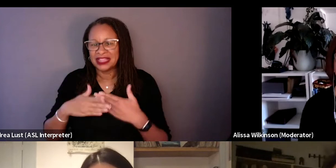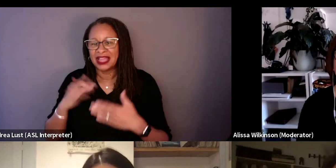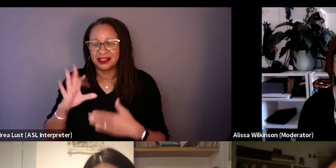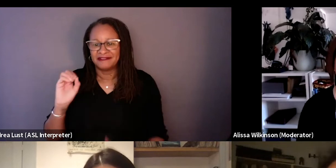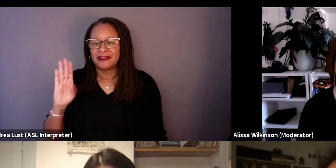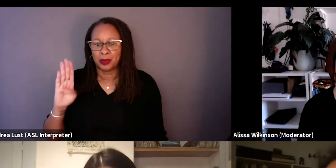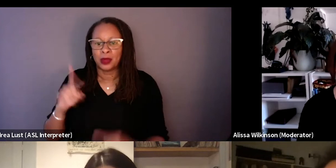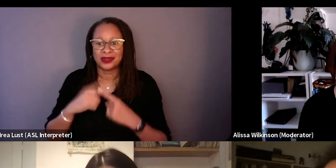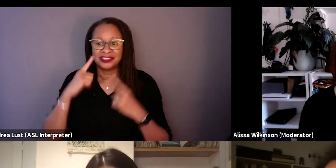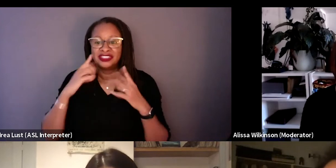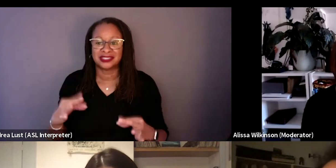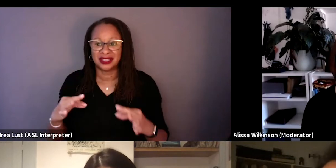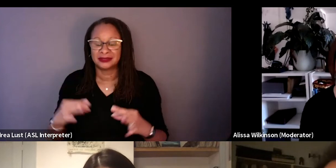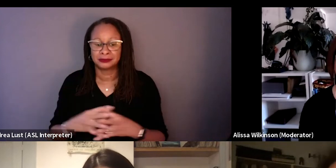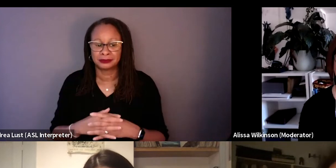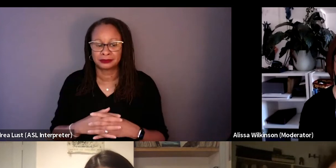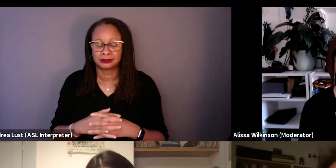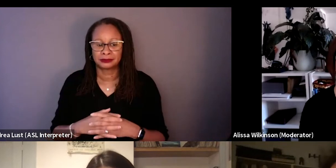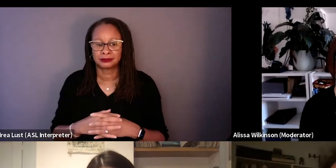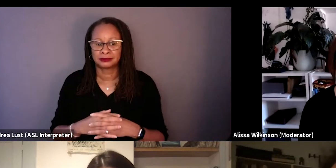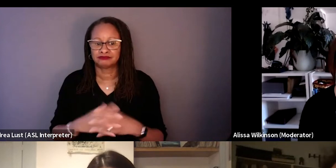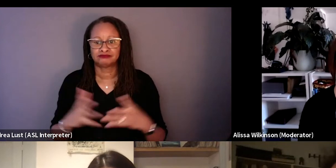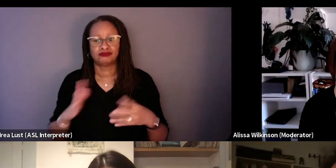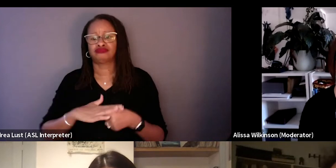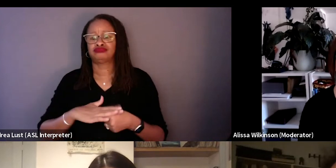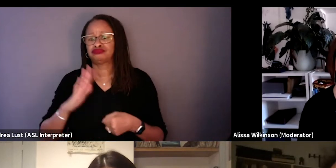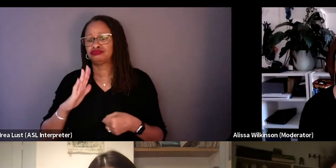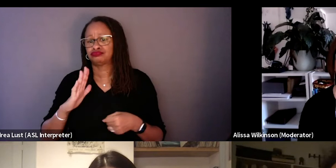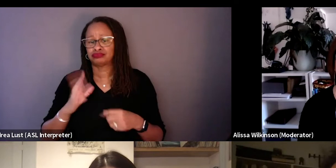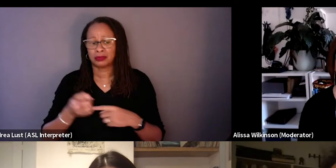Yeah. And this was such a releasing moment to say, yes,